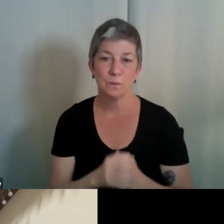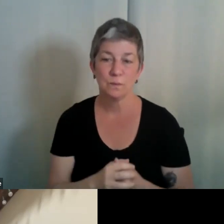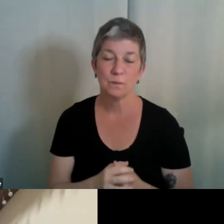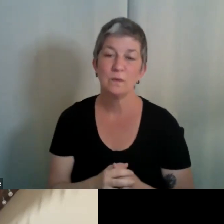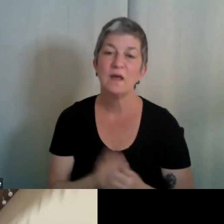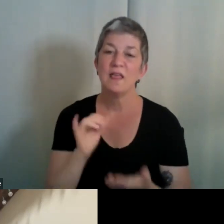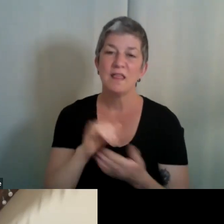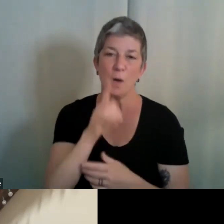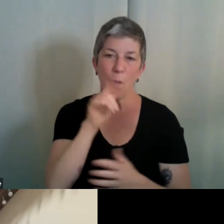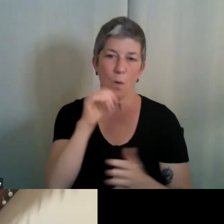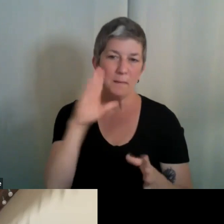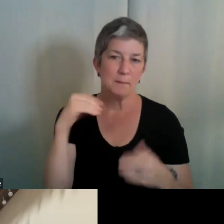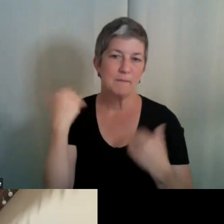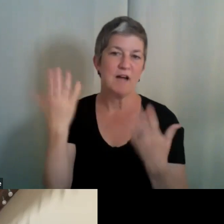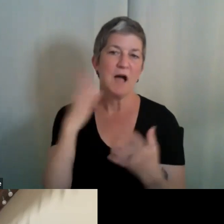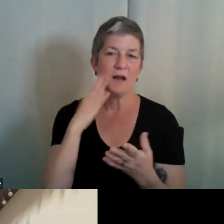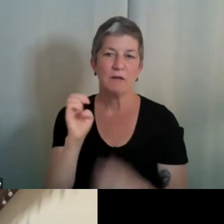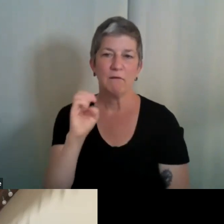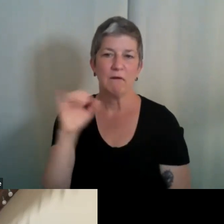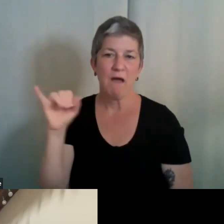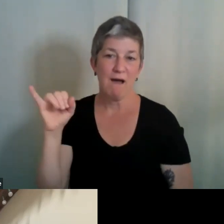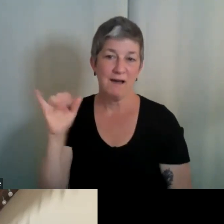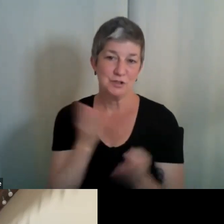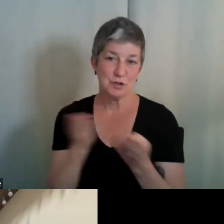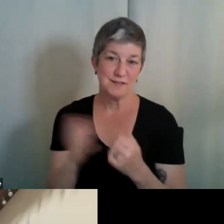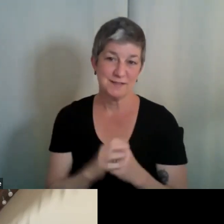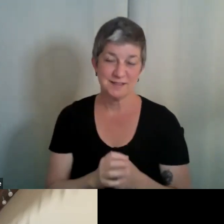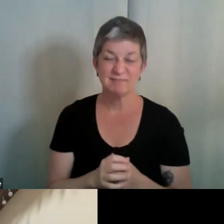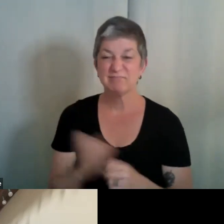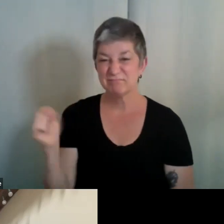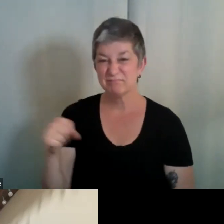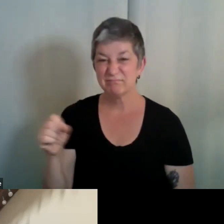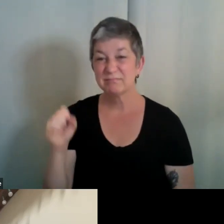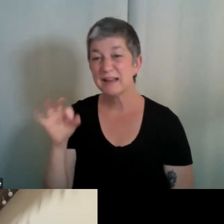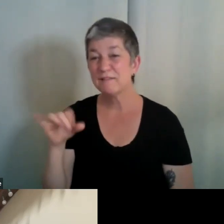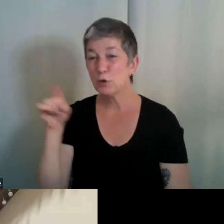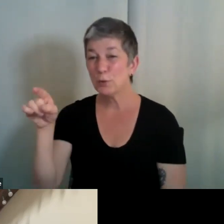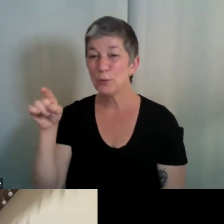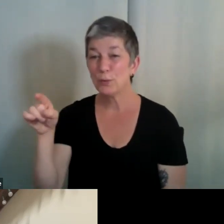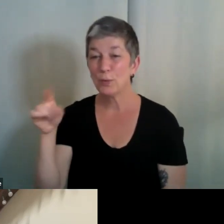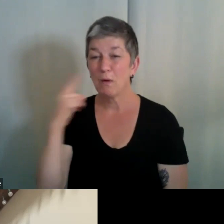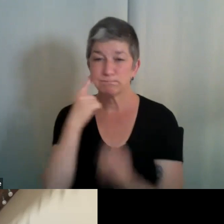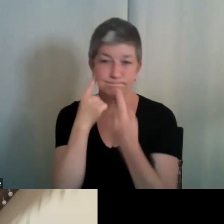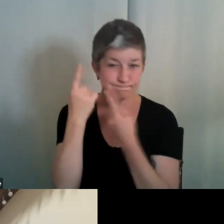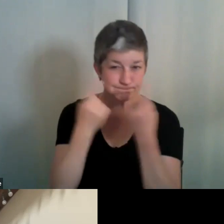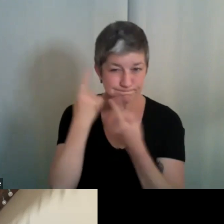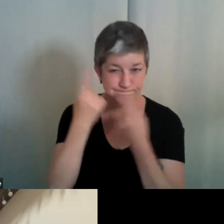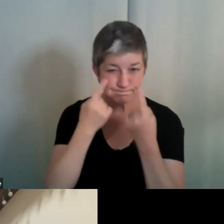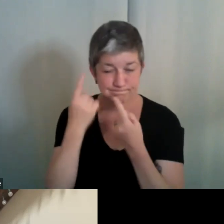ones providing the early intervention services. And so yeah, if you are looking, thinking that moving forward,